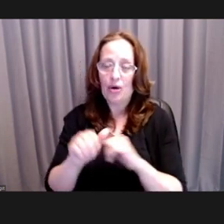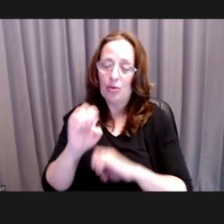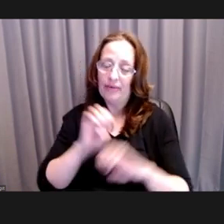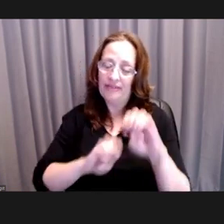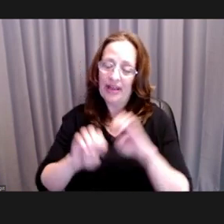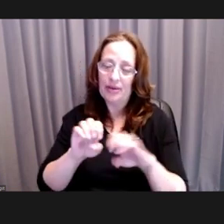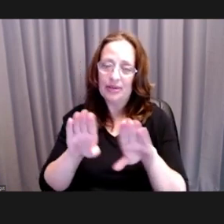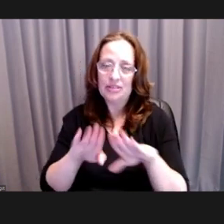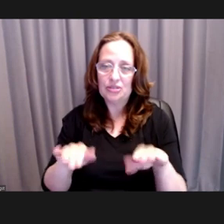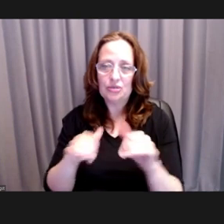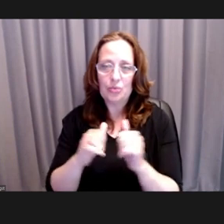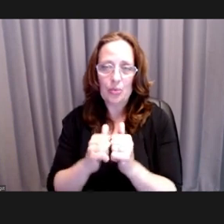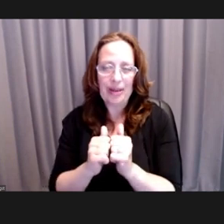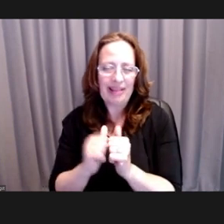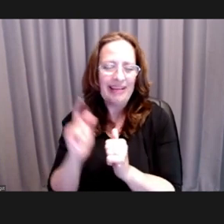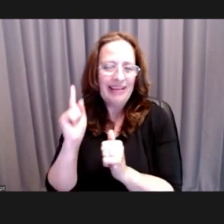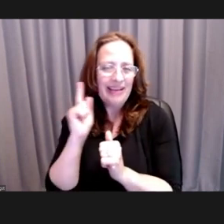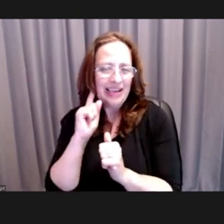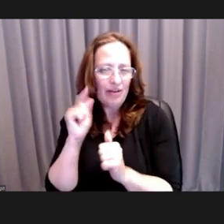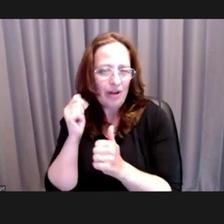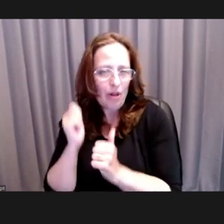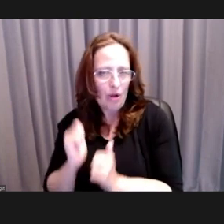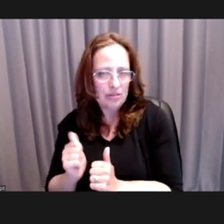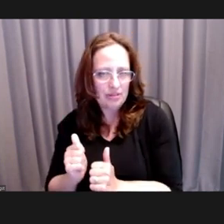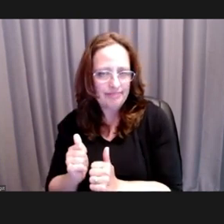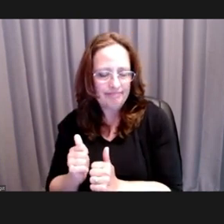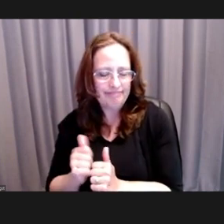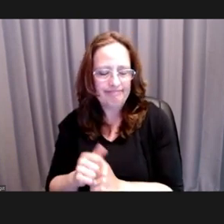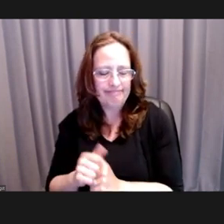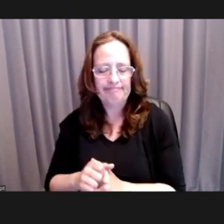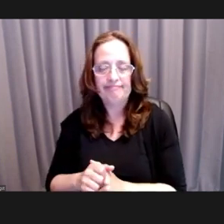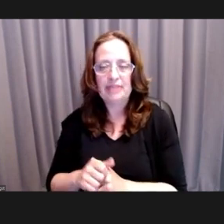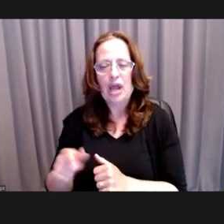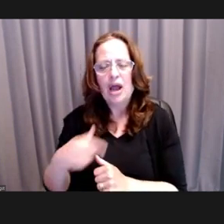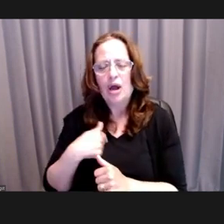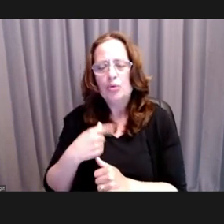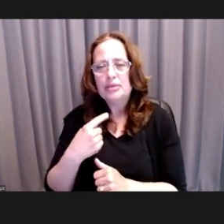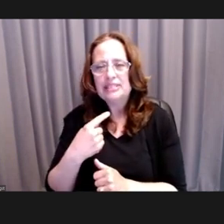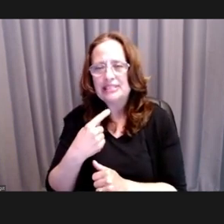say as a sort of... Just at the start, that I will not really be talking much about treatment at all.